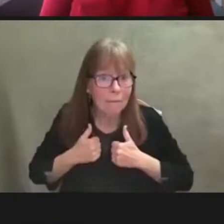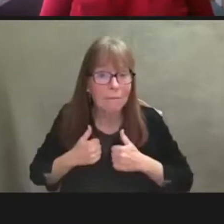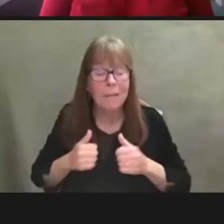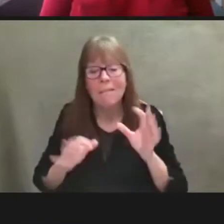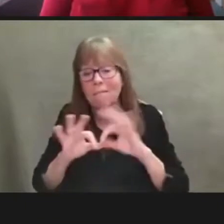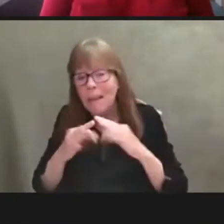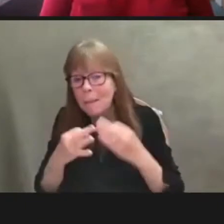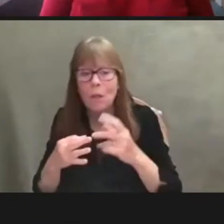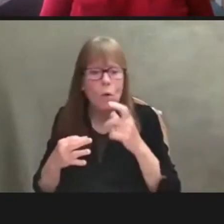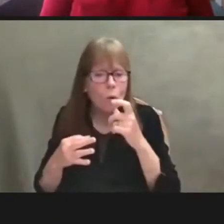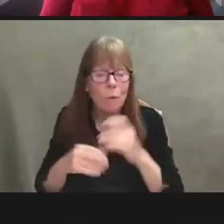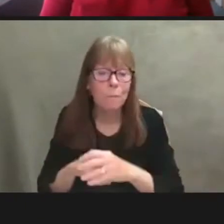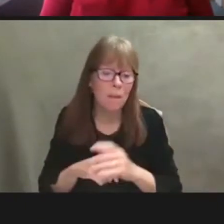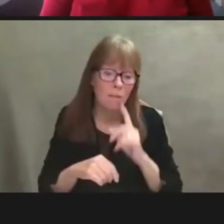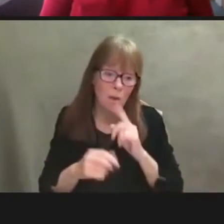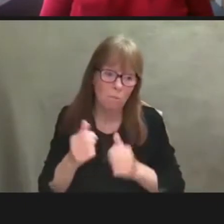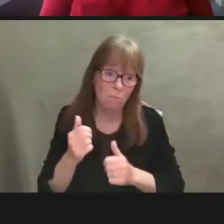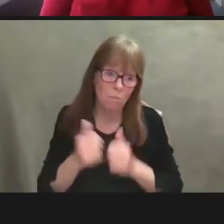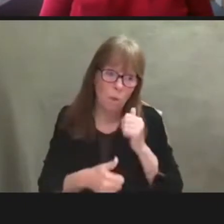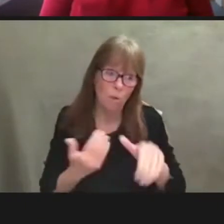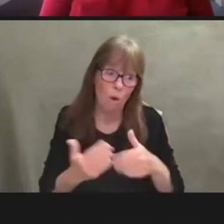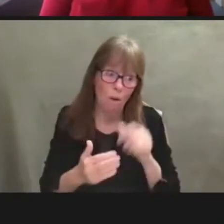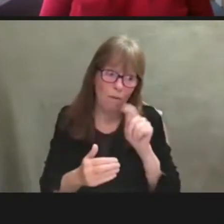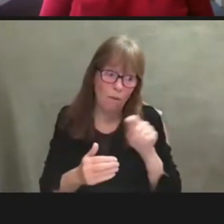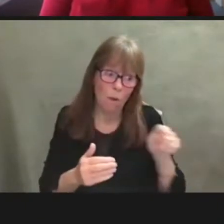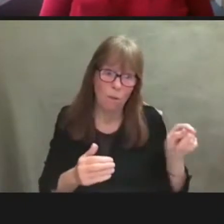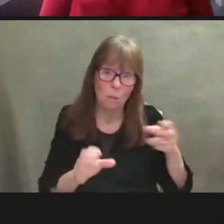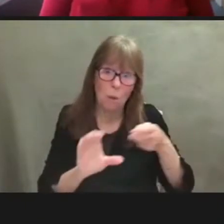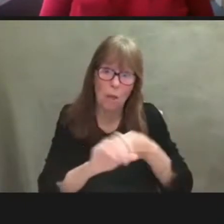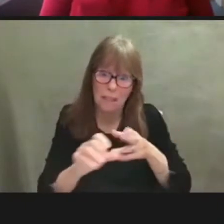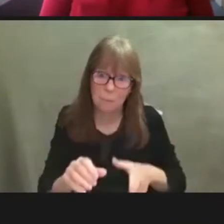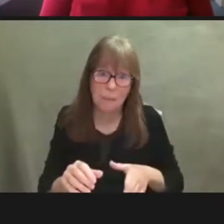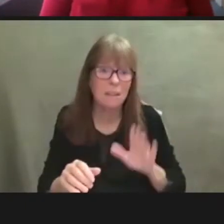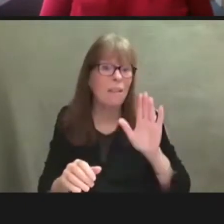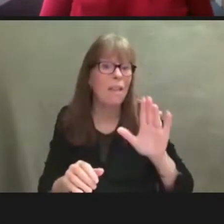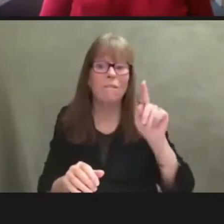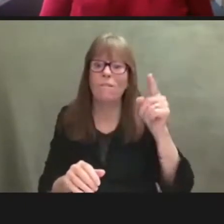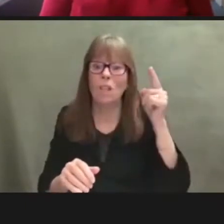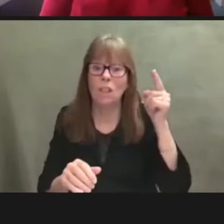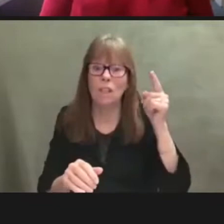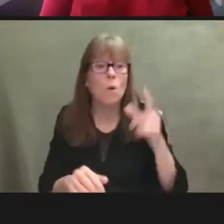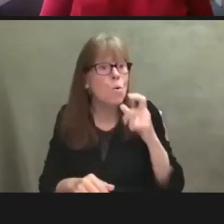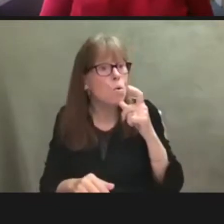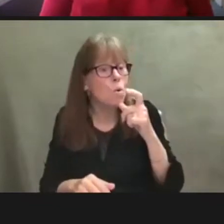And for just about every participant, the number one or two answer was, “my providers.”